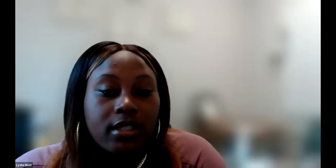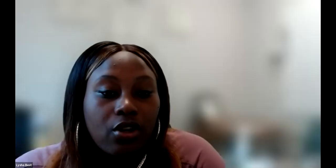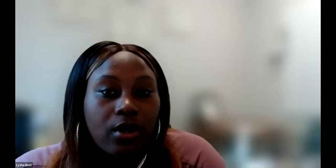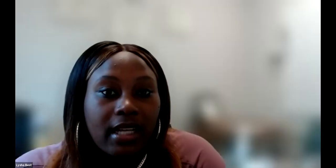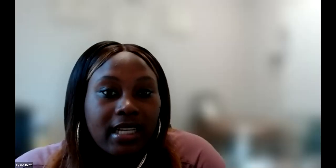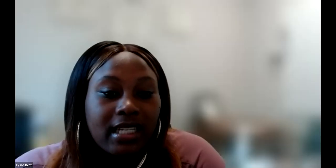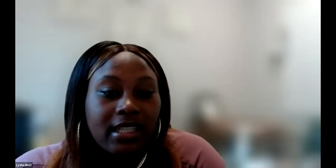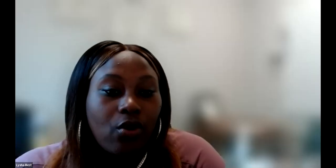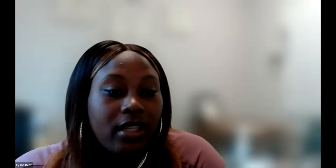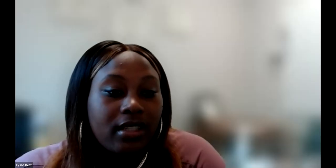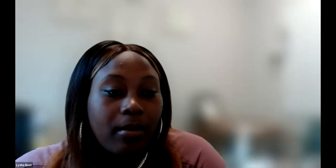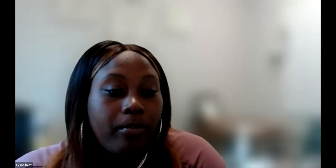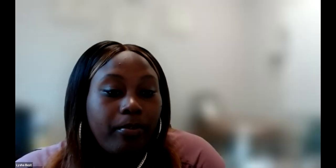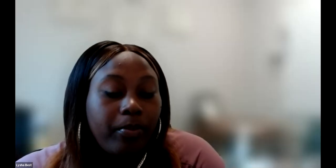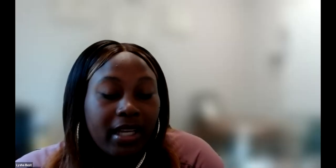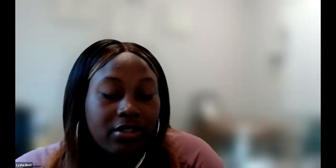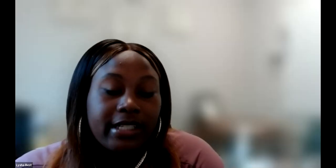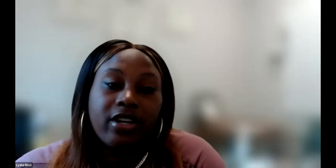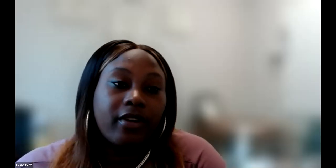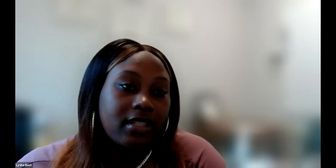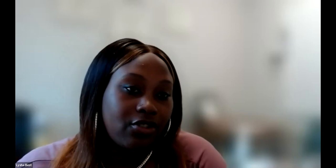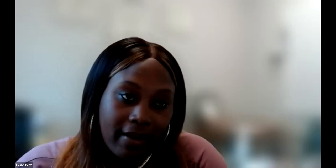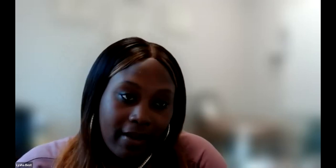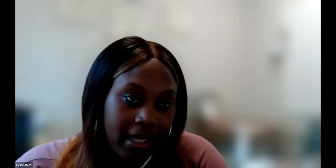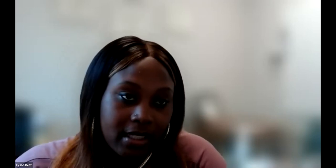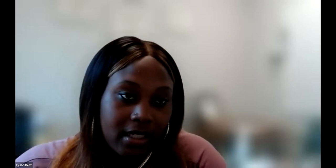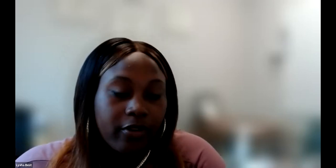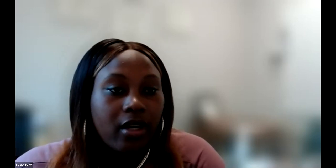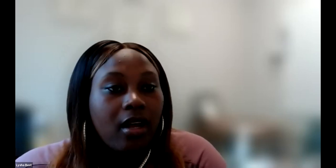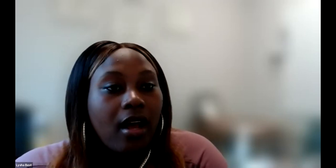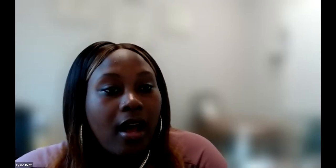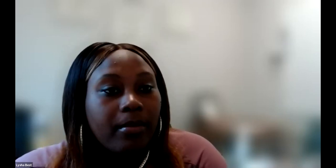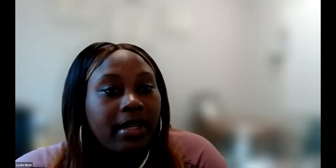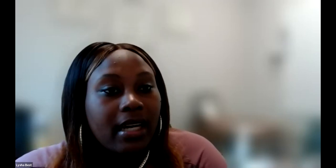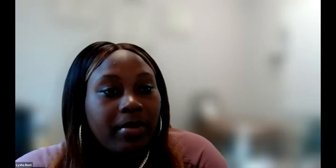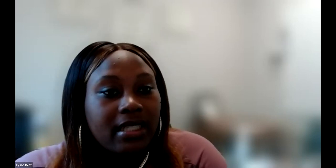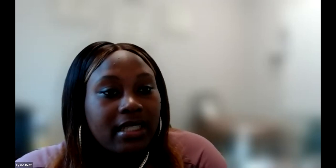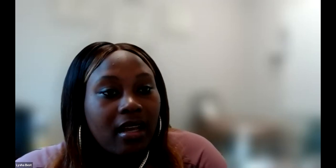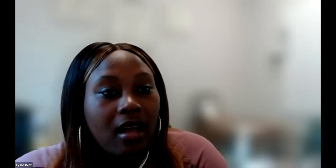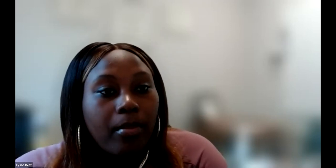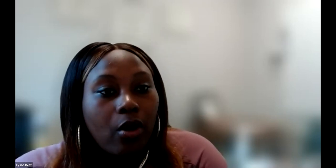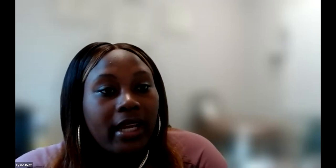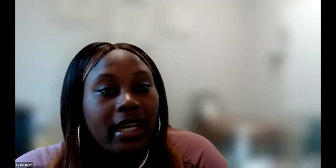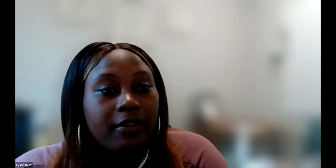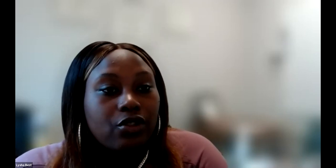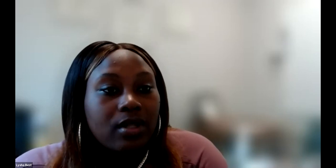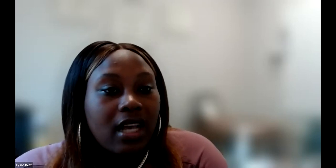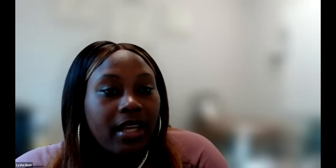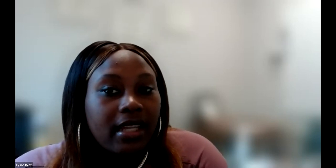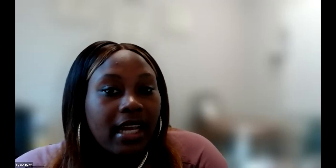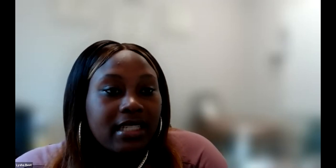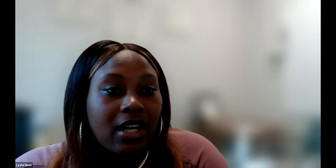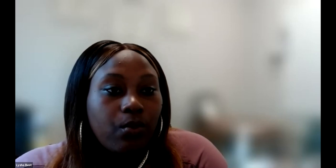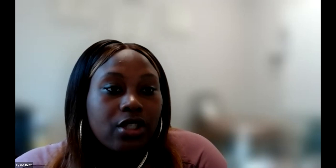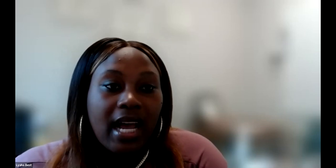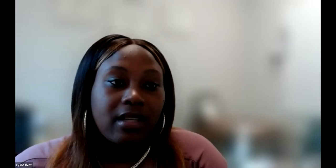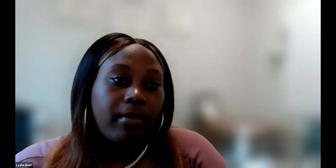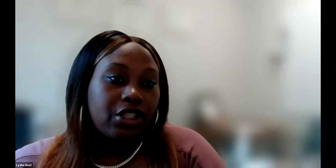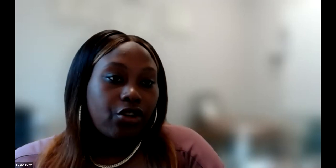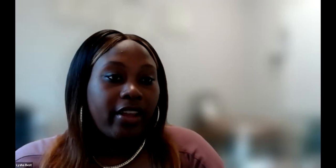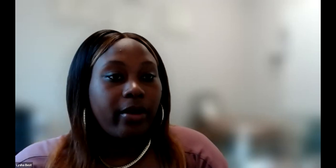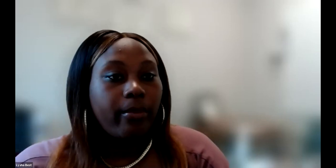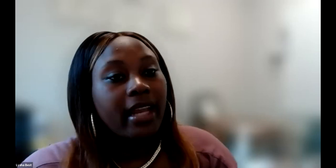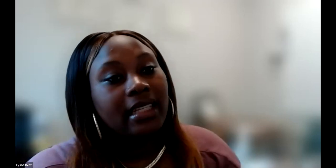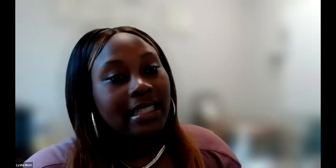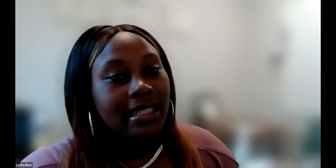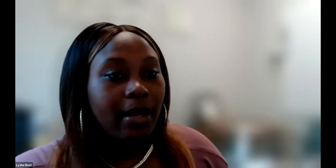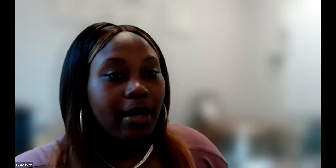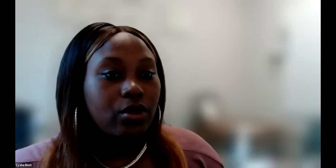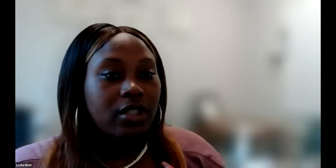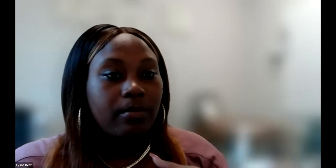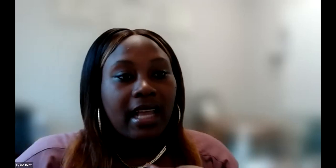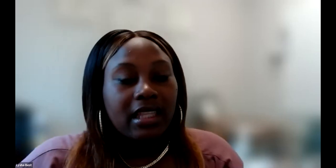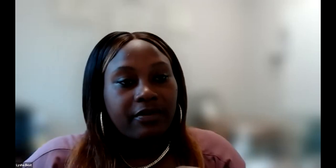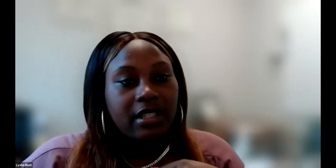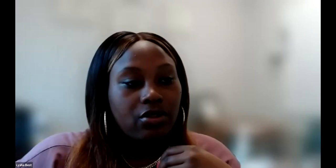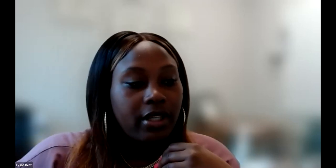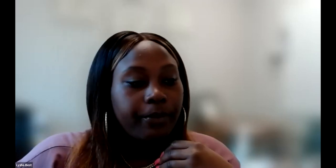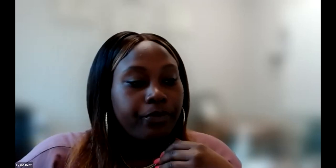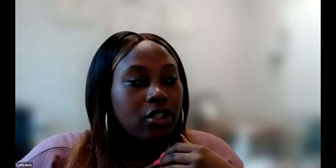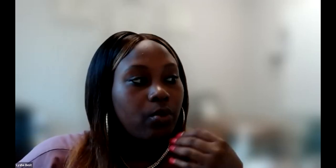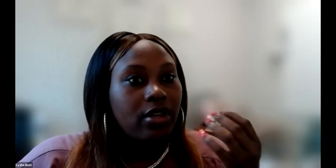No, so like I said the only the biggest criteria for us is you have to be 18 and that's the biggest thing, but we're individuals come in, like I said, we just have to make sure that they're medically stable to be at this facility.